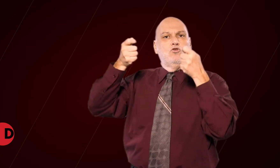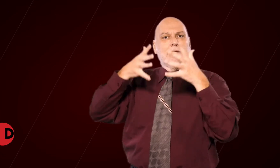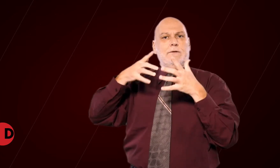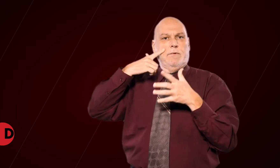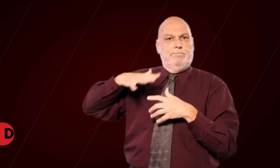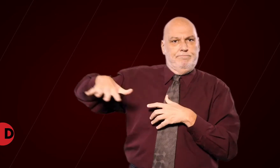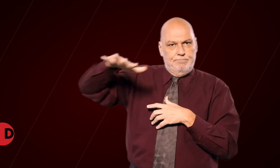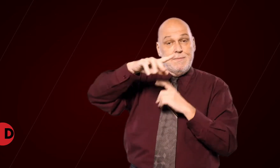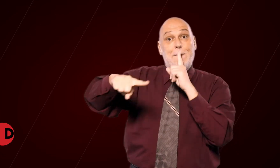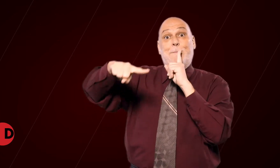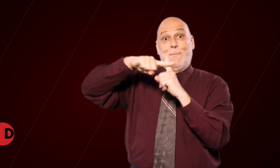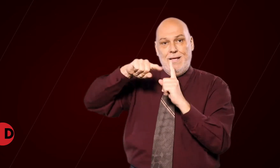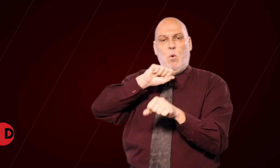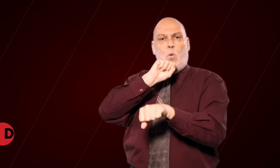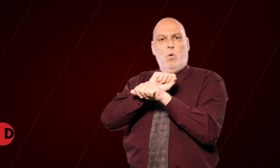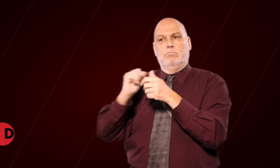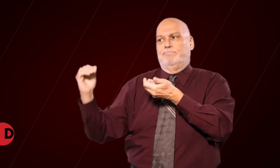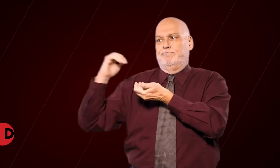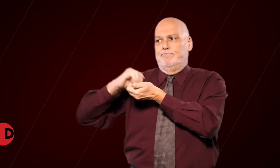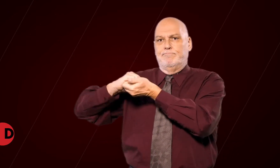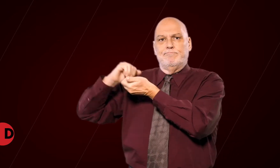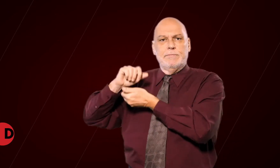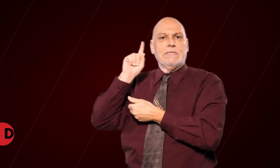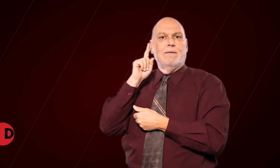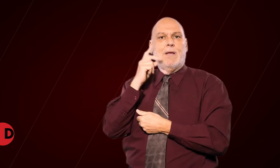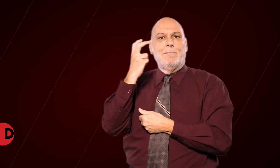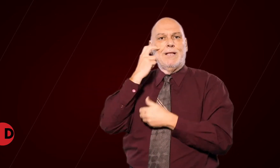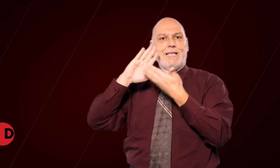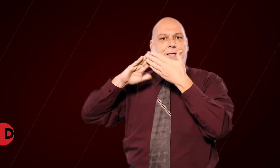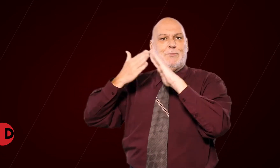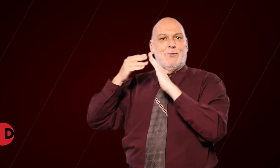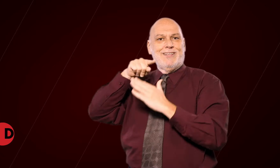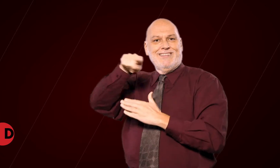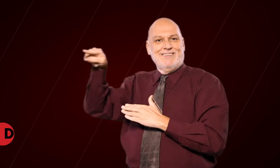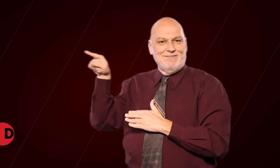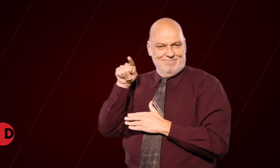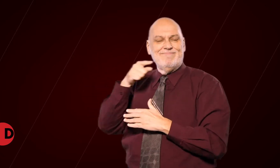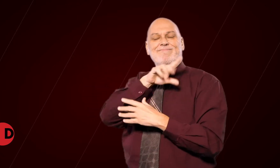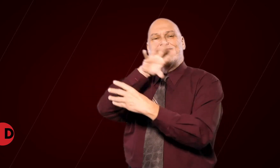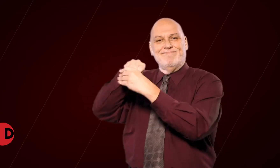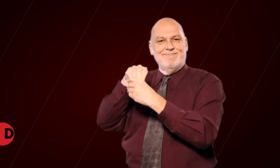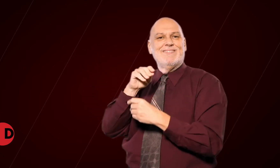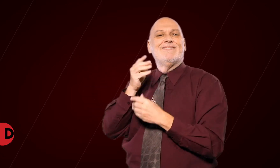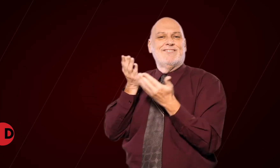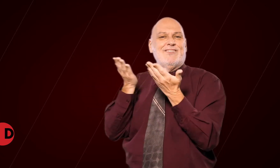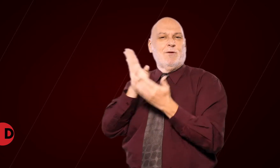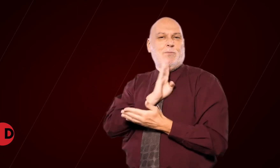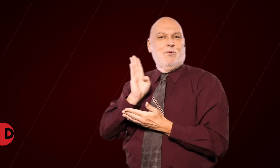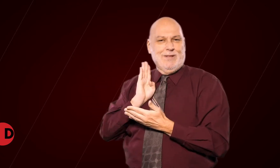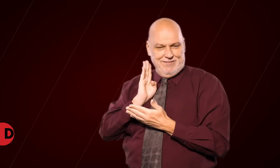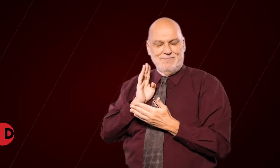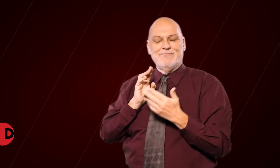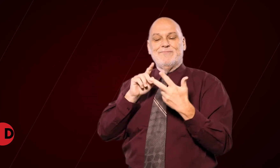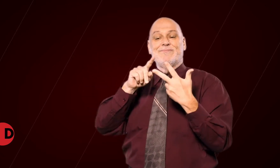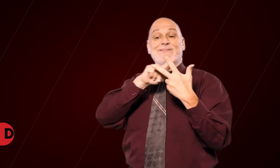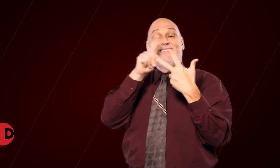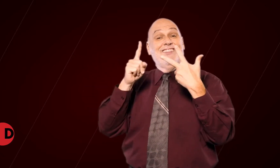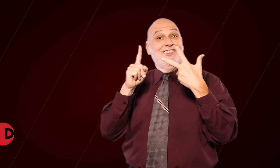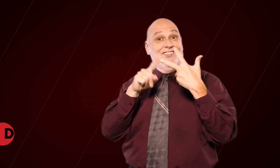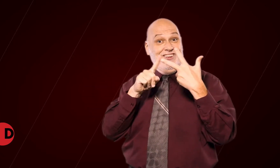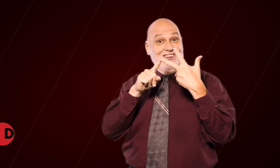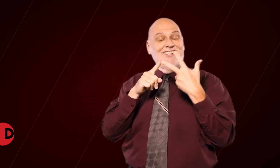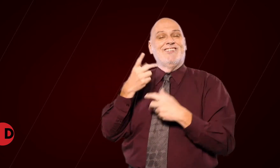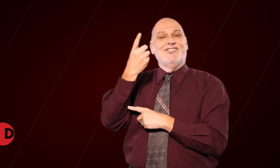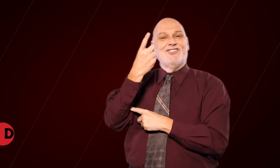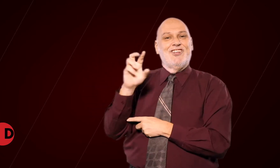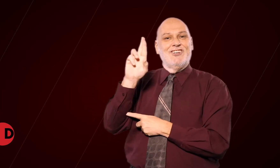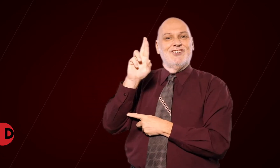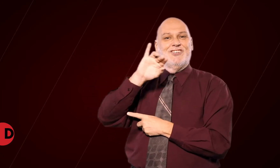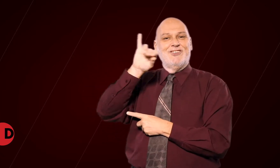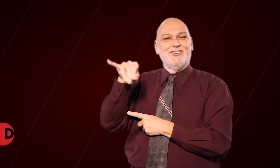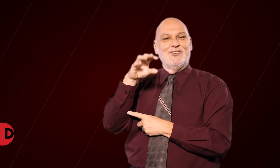Board of Directors and also on Deafblind Community Services Board.